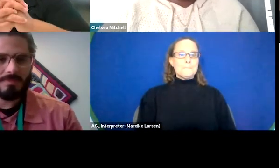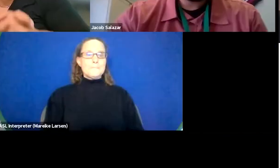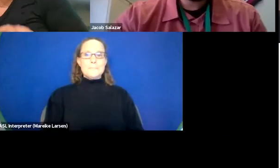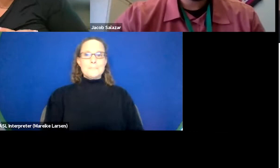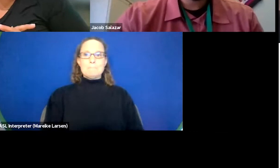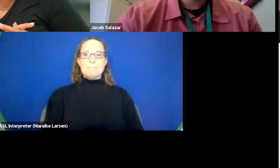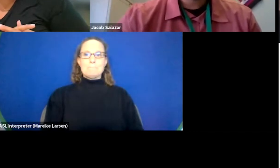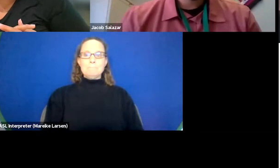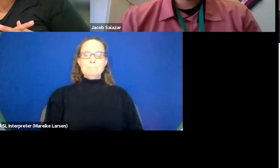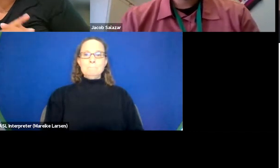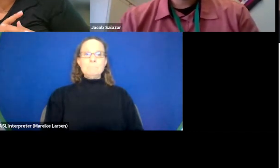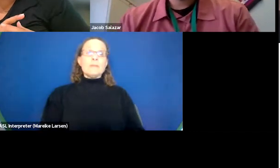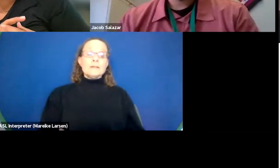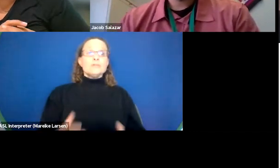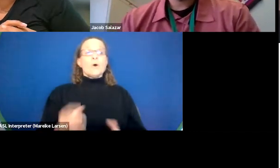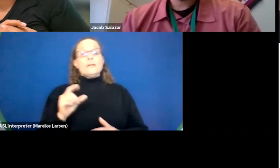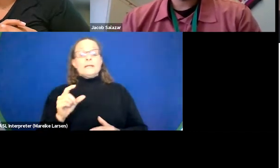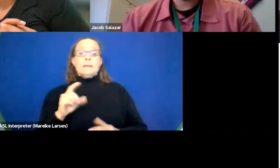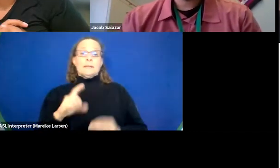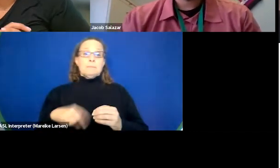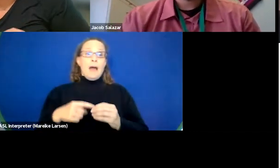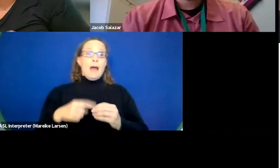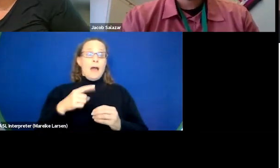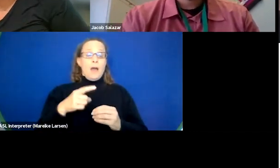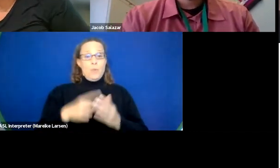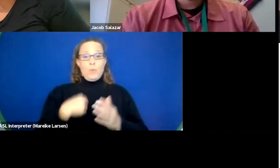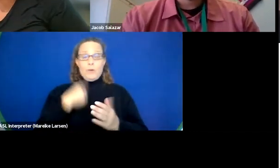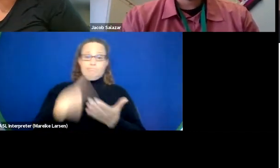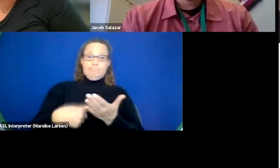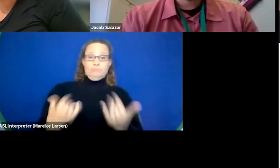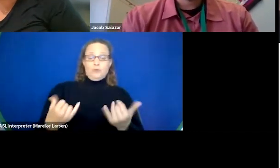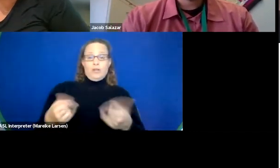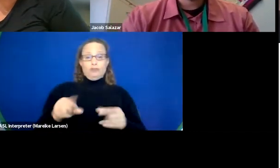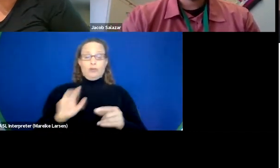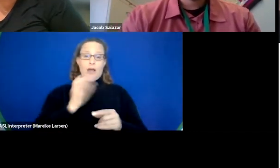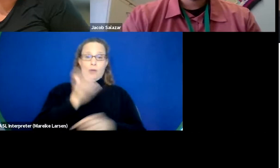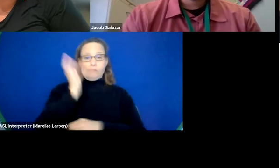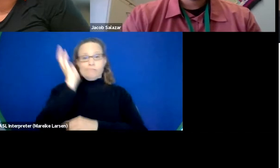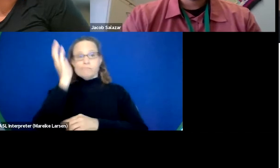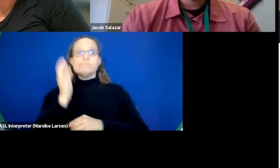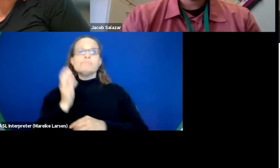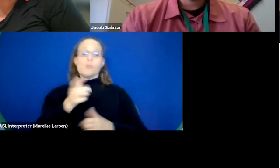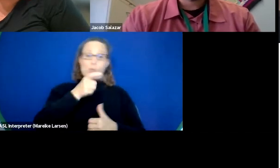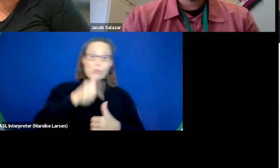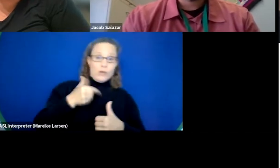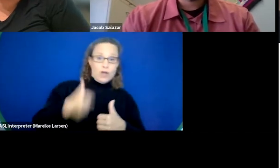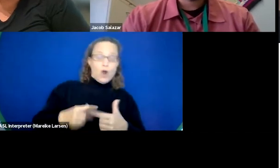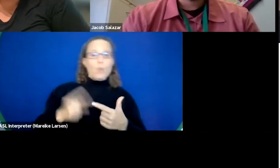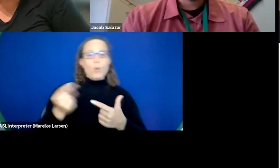So a little a bit about what we'll be covering today during our portion is who we are and what we do at St. Joseph's Center.